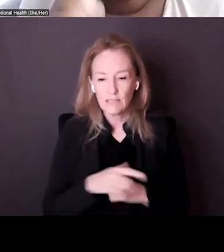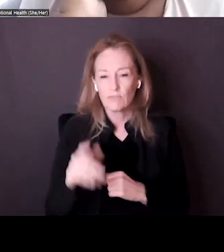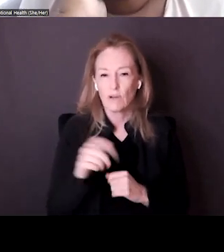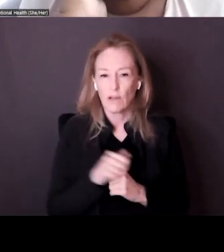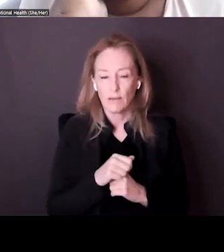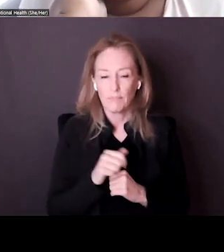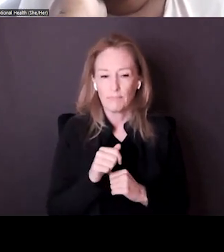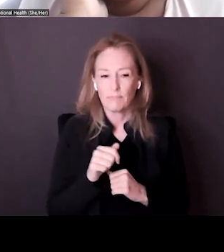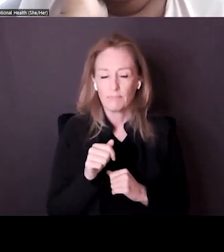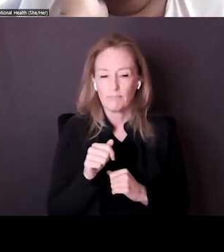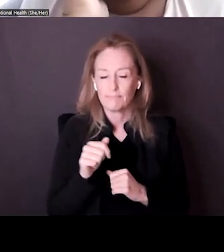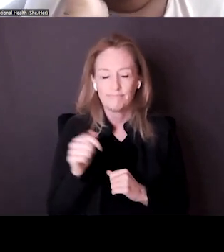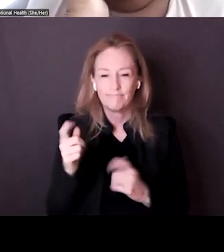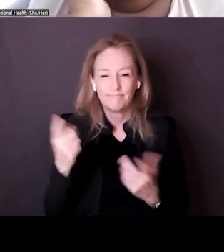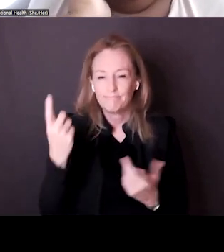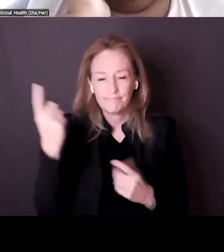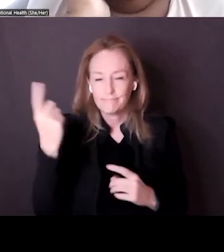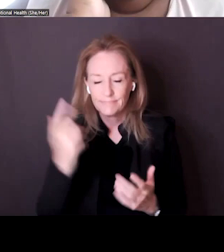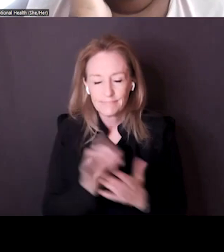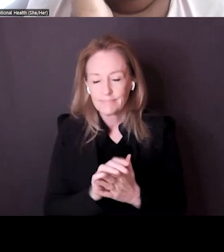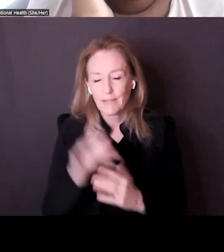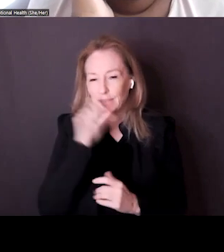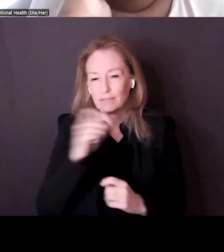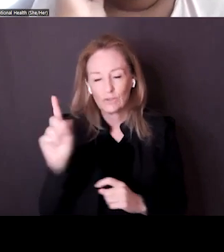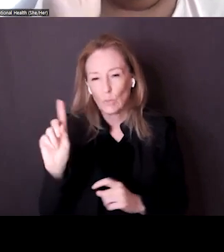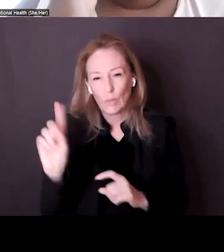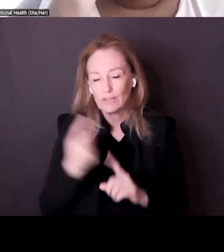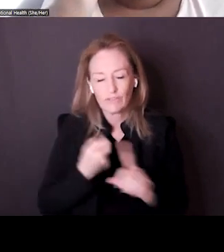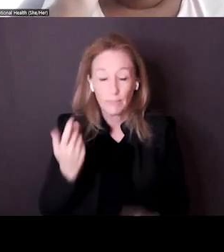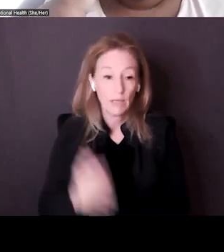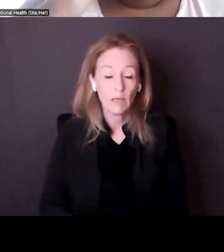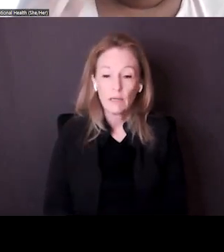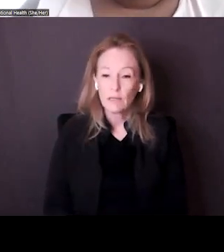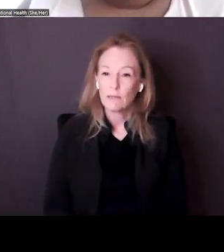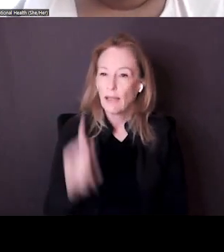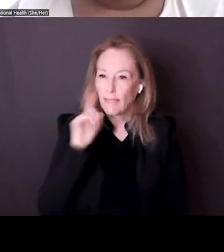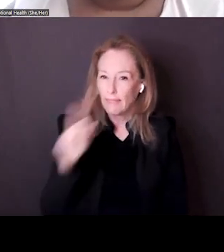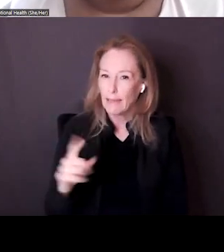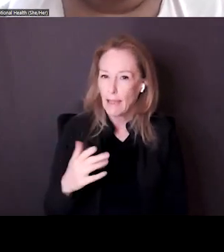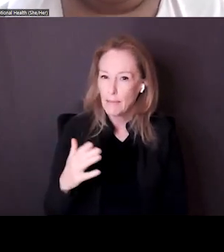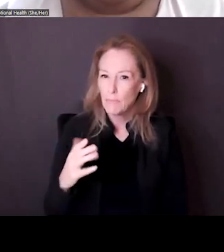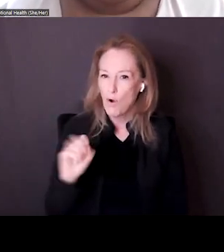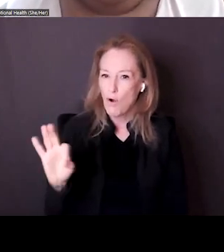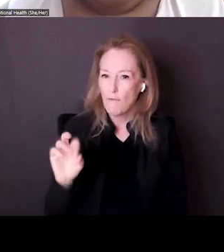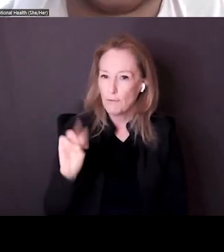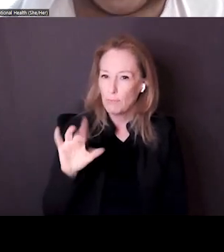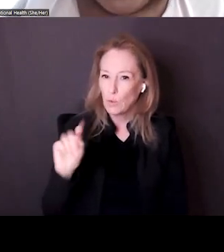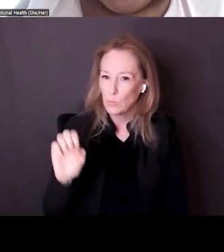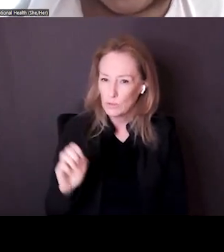YOU COME OFF MUTE? >> I THINK I AM OFF MUTE AND MY CAMERA SHOULD